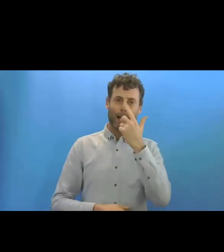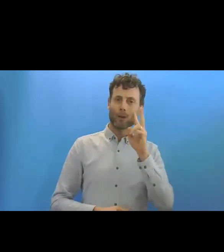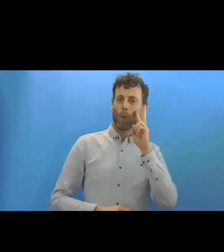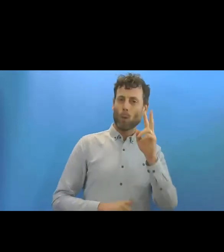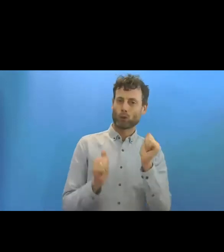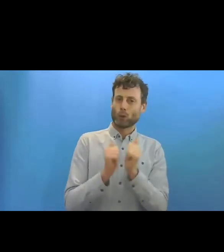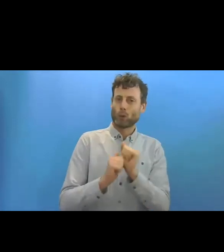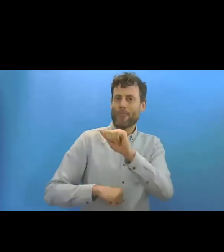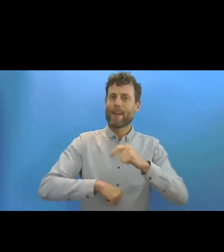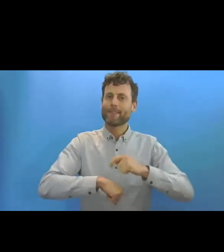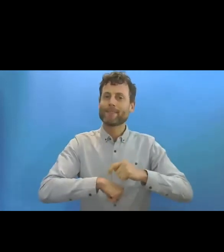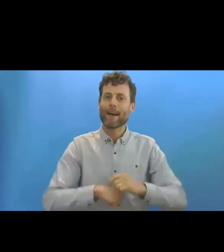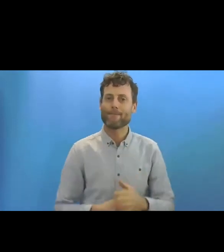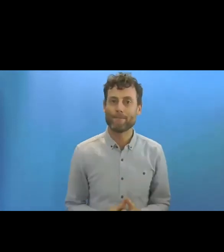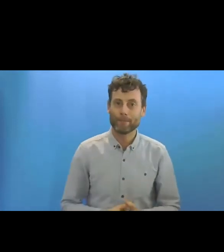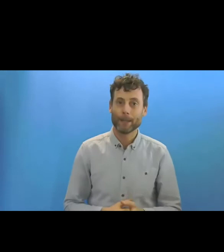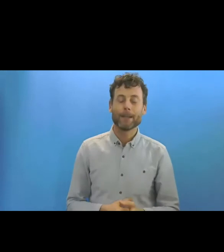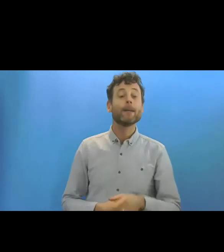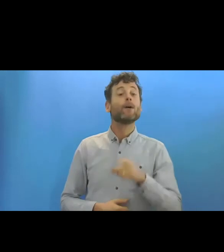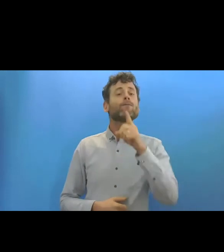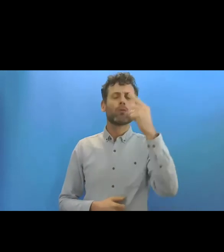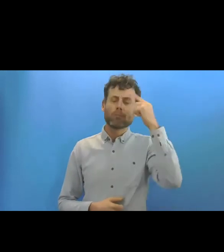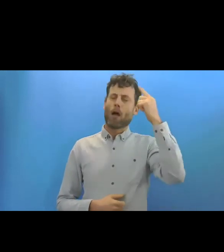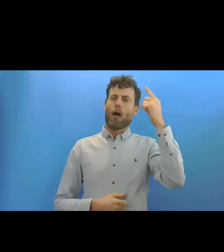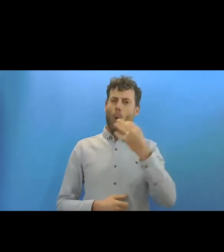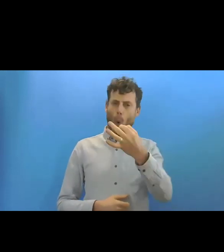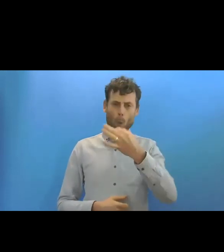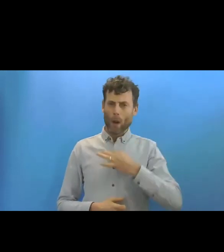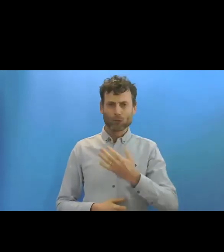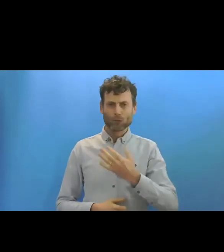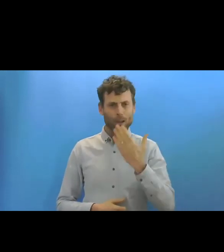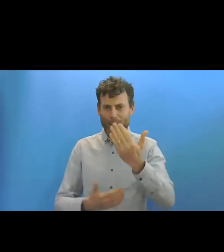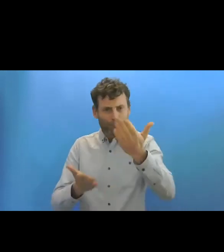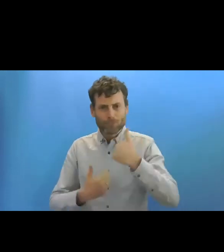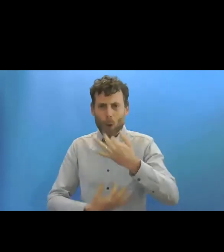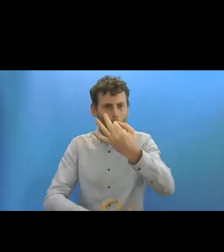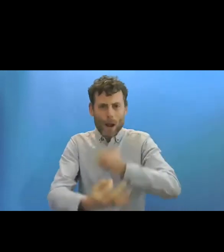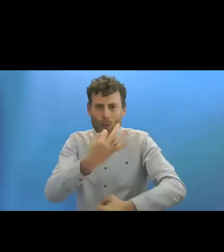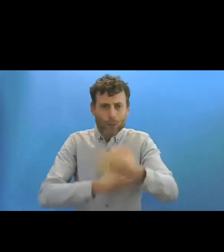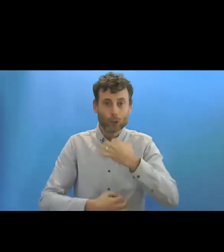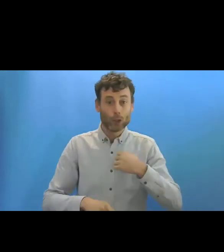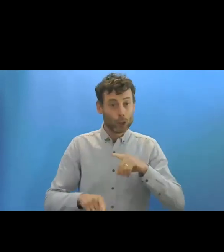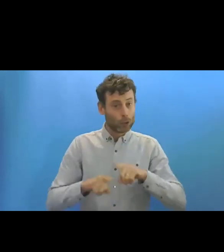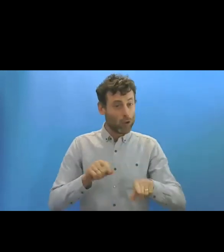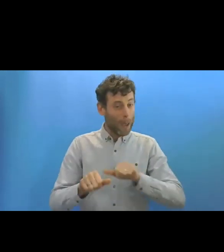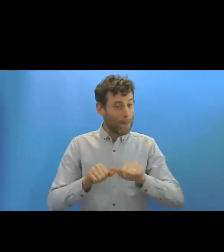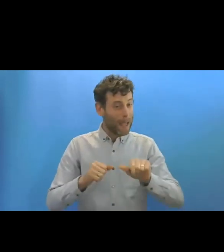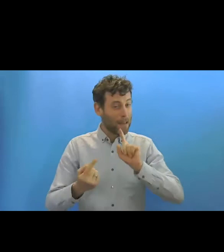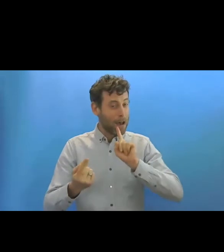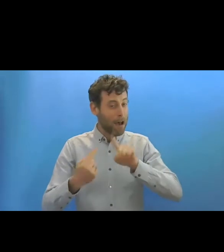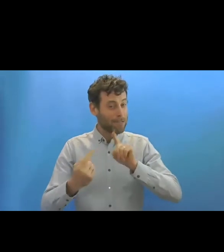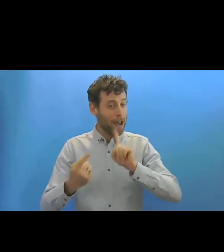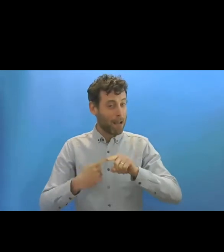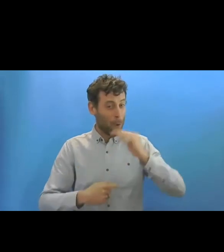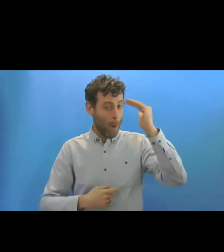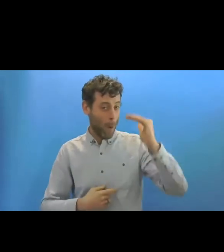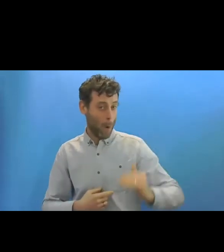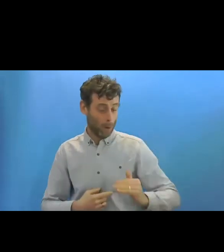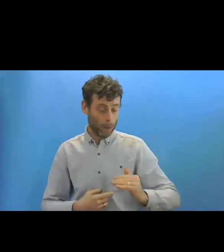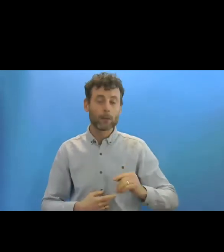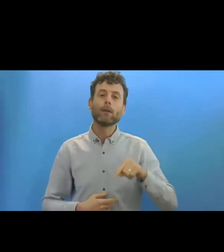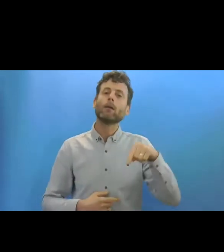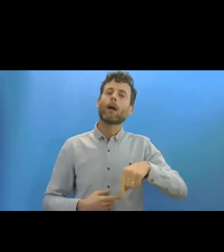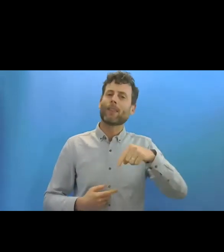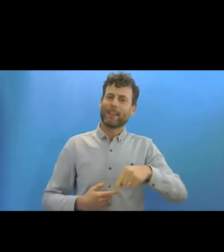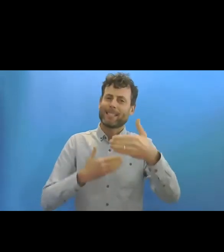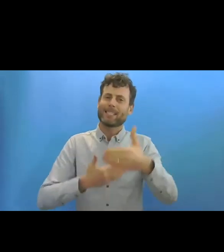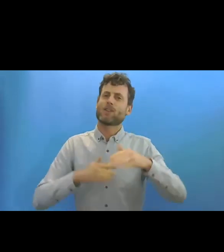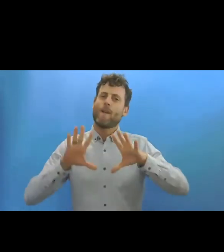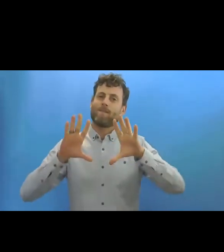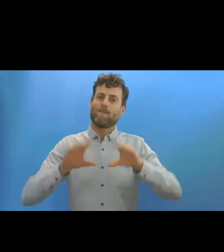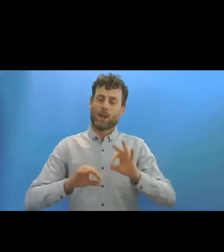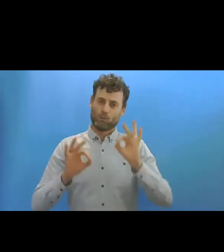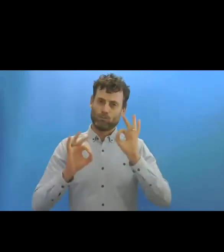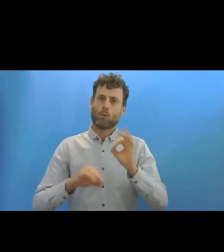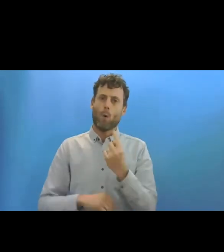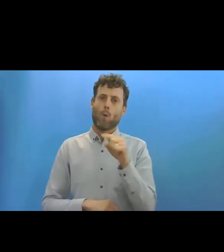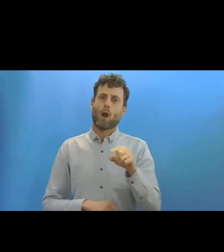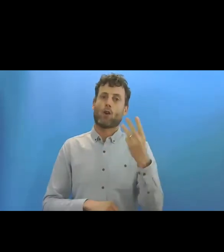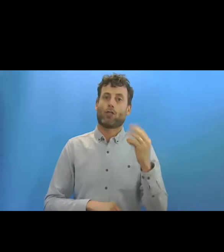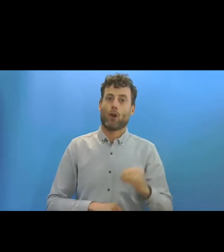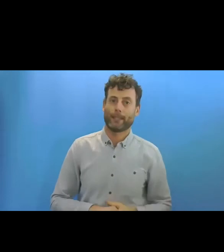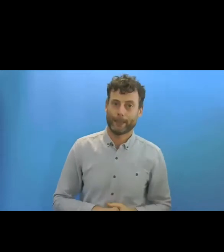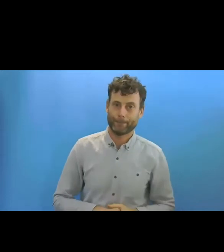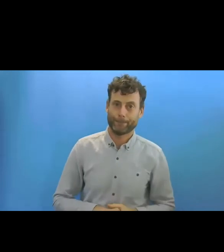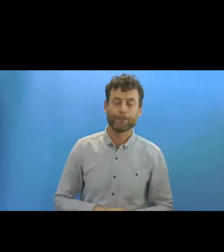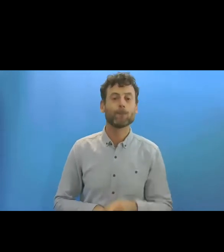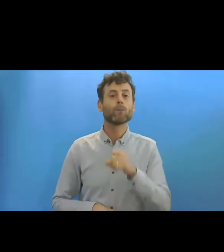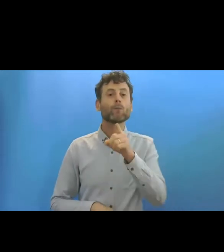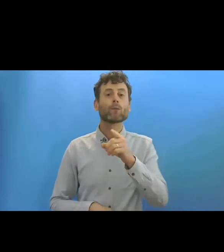that are in different time zones to be able to access. As we go along, please do ask any questions that you have as they come along, and we'll try and get through as many of these